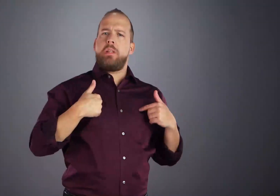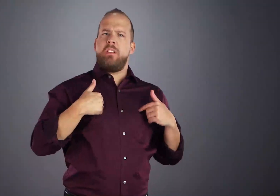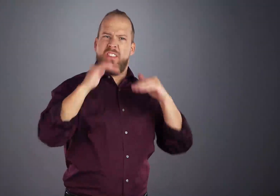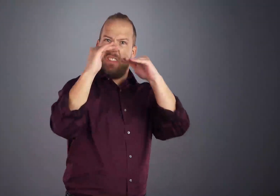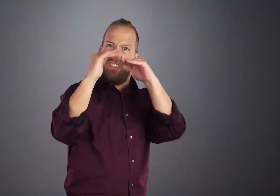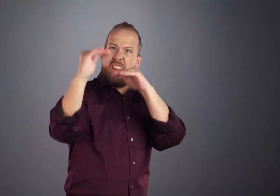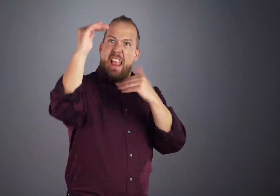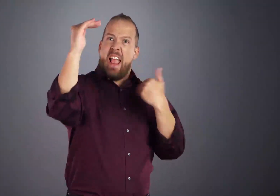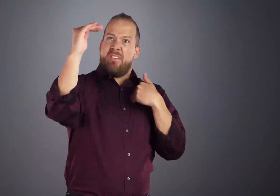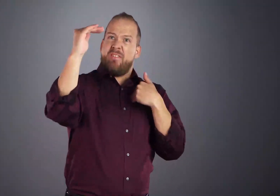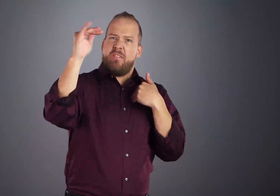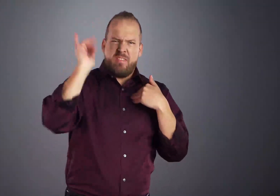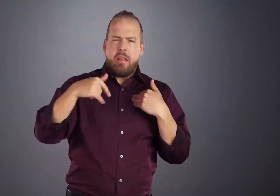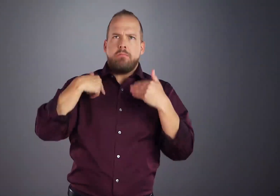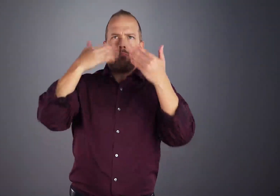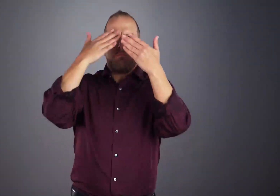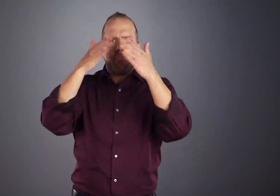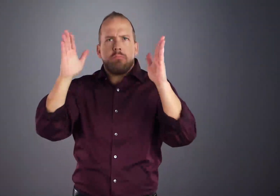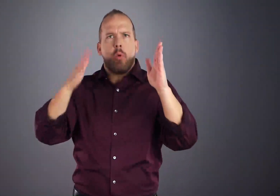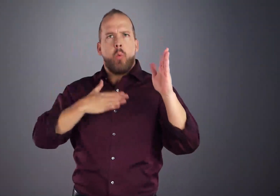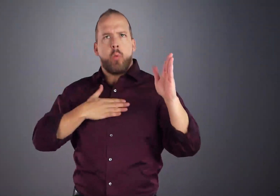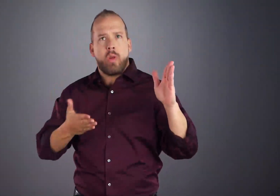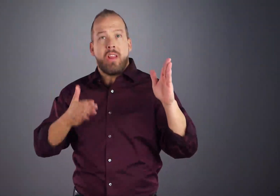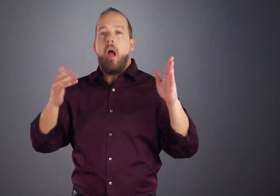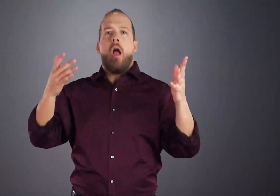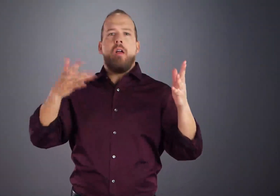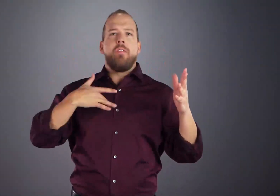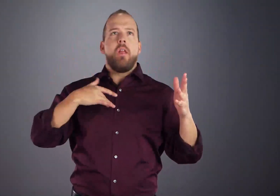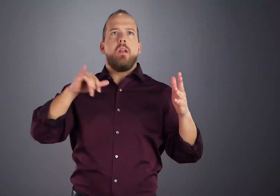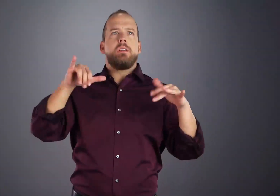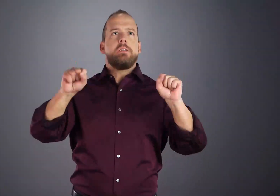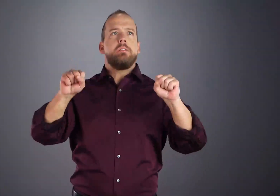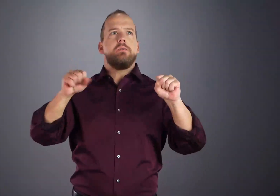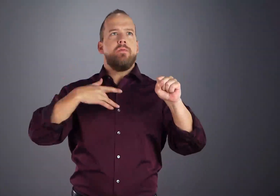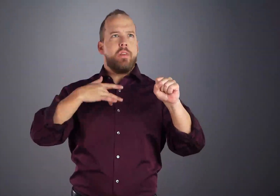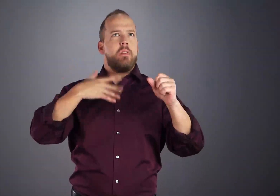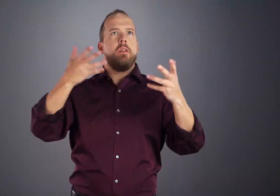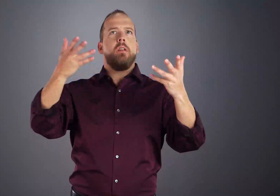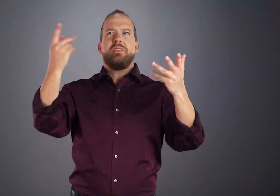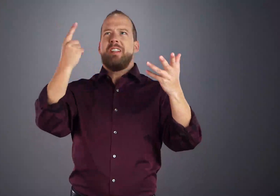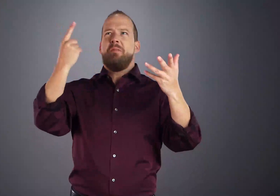I saw that growth could start from that point.